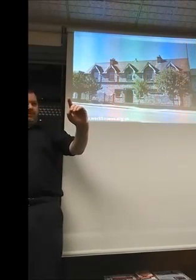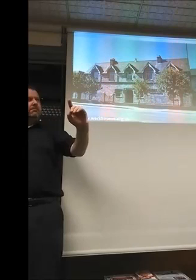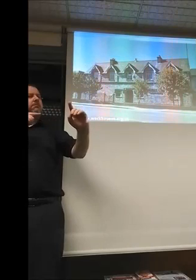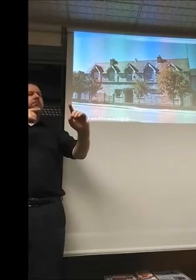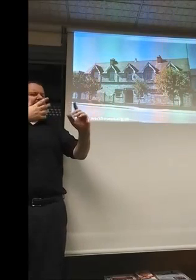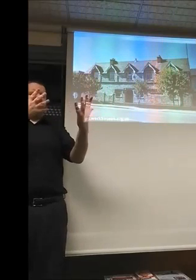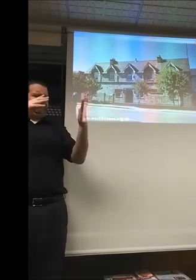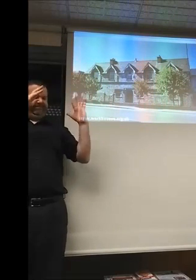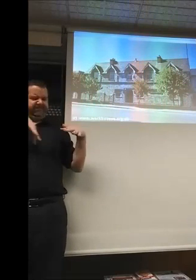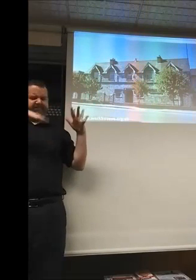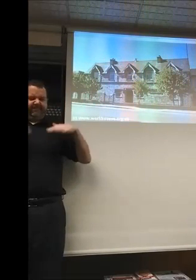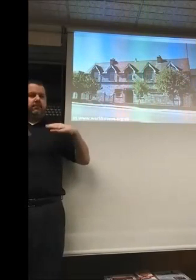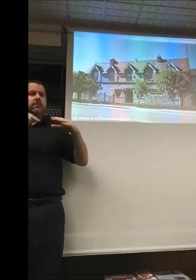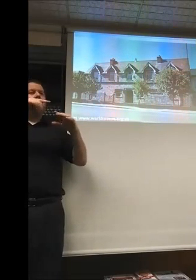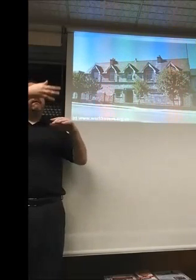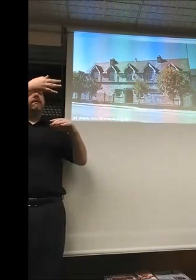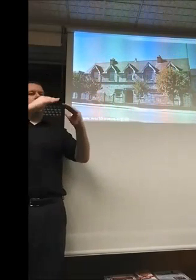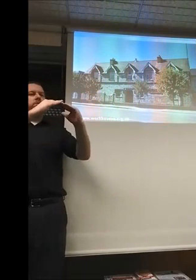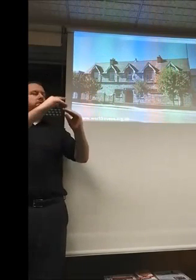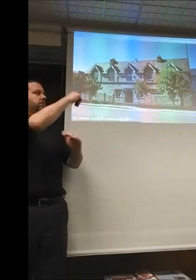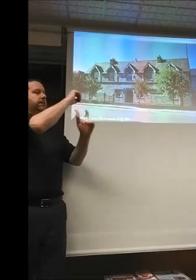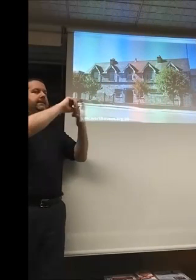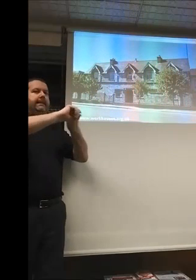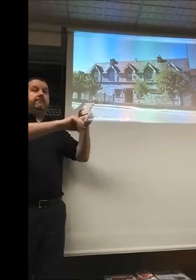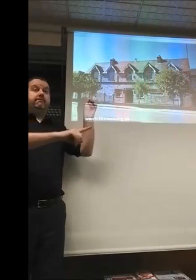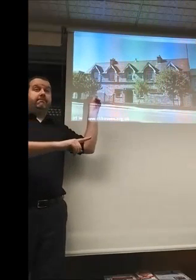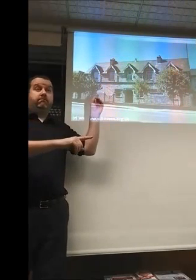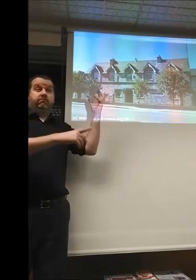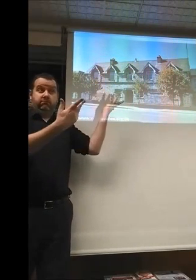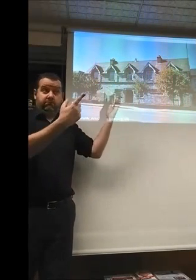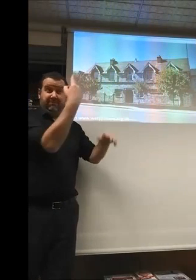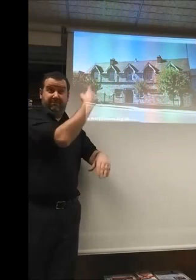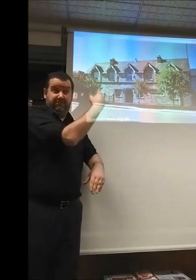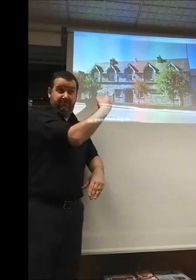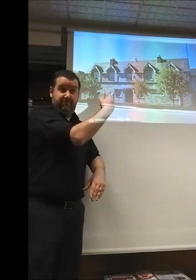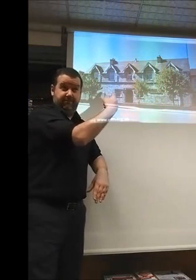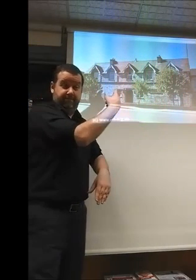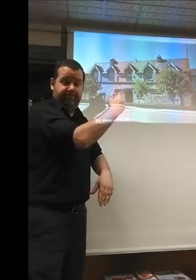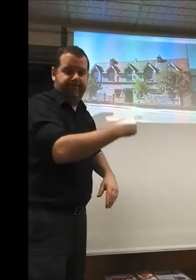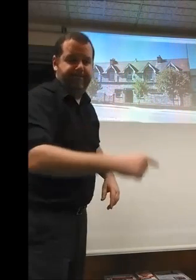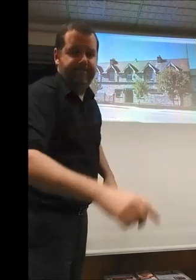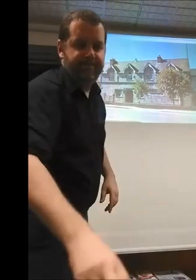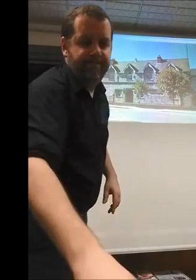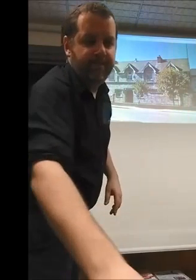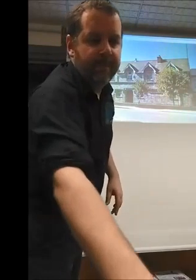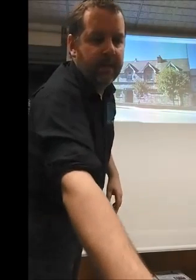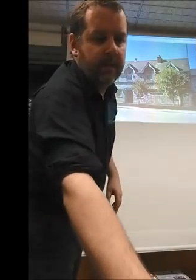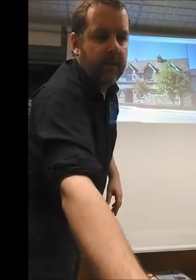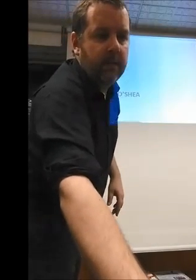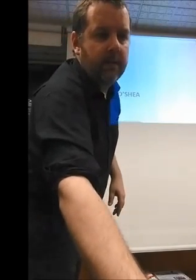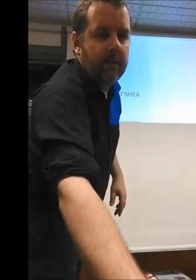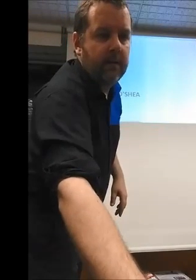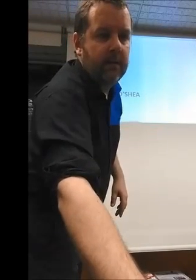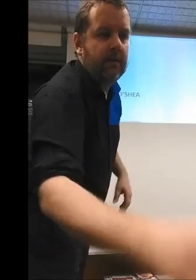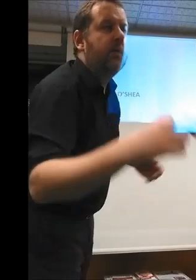Hello everyone, welcome back, I just want to check that the live stream is working..okay